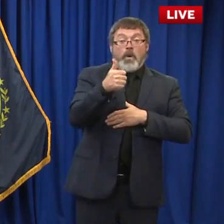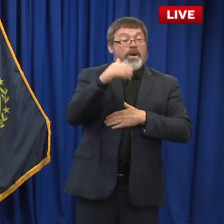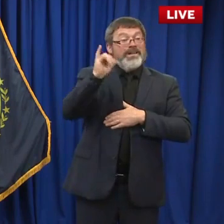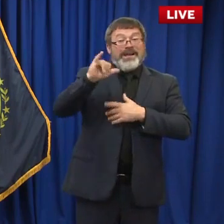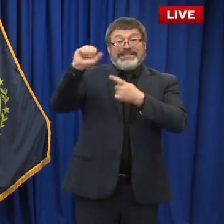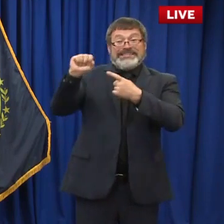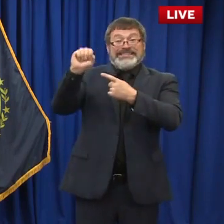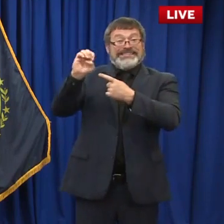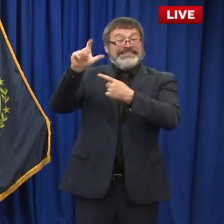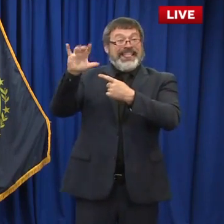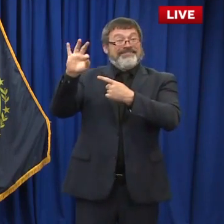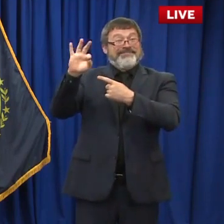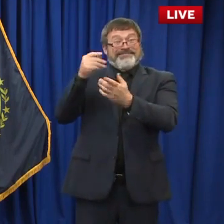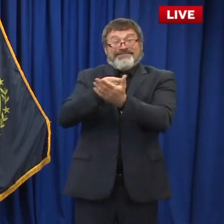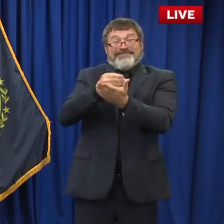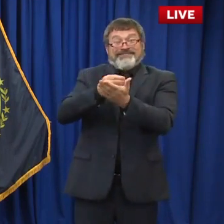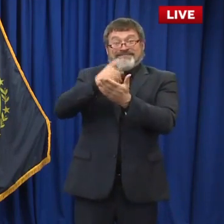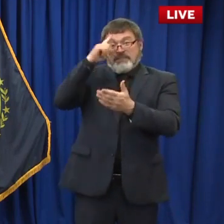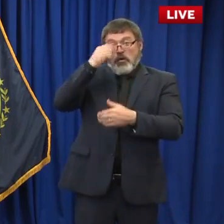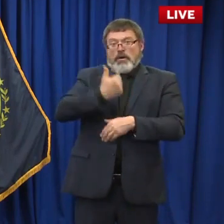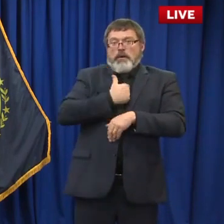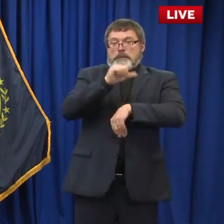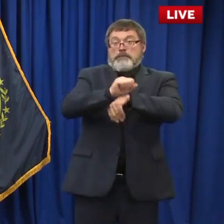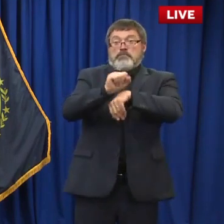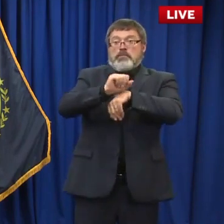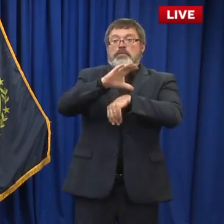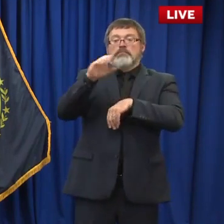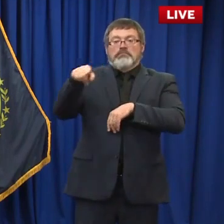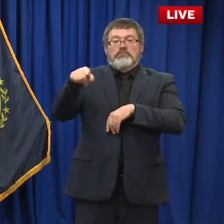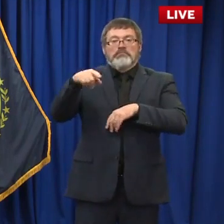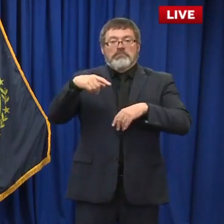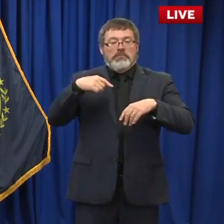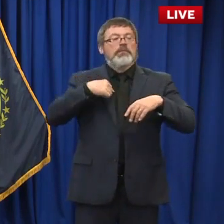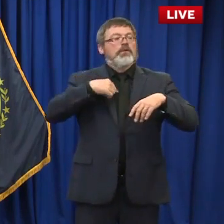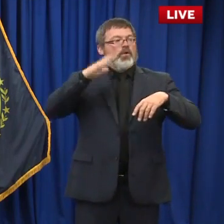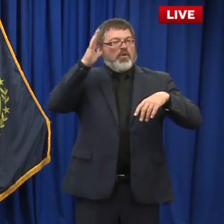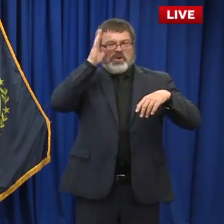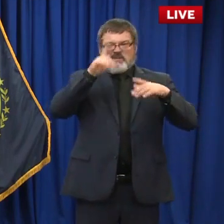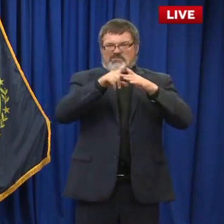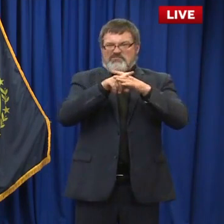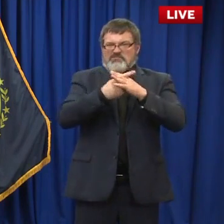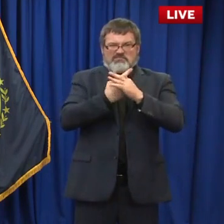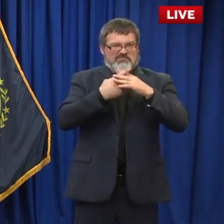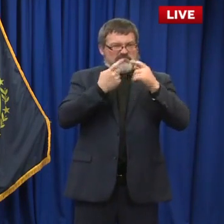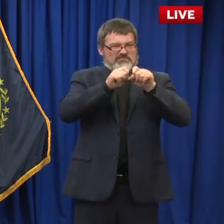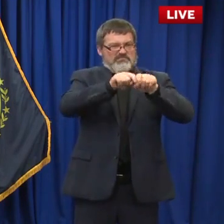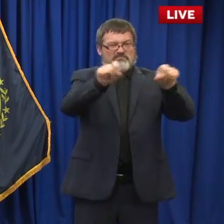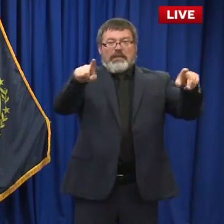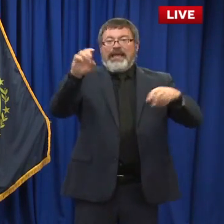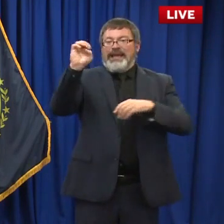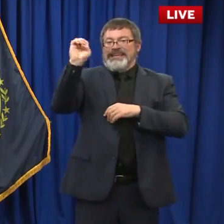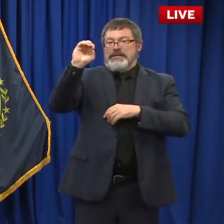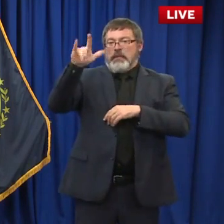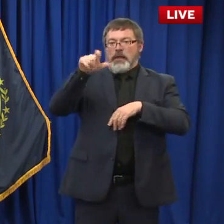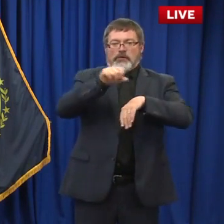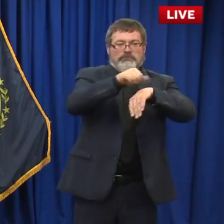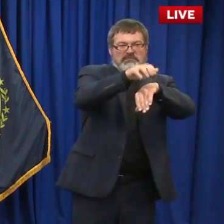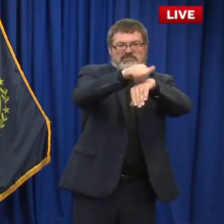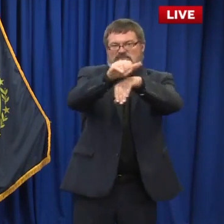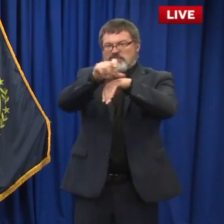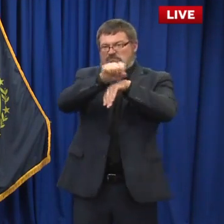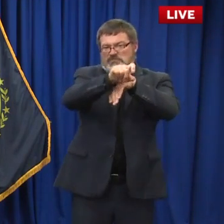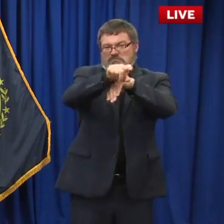TOMORROW, THE -- WE'VE BEEN TALKING ABOUT THE SELF-EMPLOYMENT FUND AND TOMORROW, INDIVIDUALS THAT APPLIED FOR THE FUND MR. RECEIVE AN EMAIL FROM THE STATE,